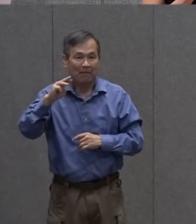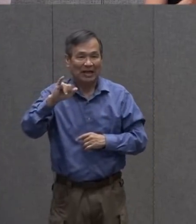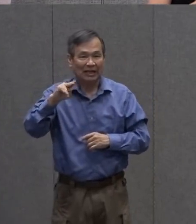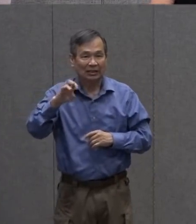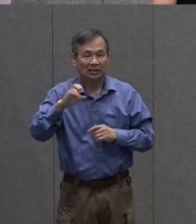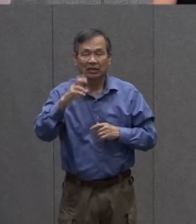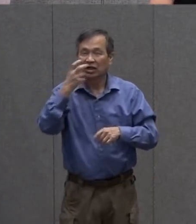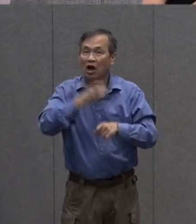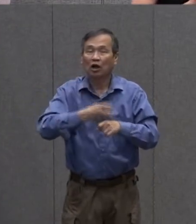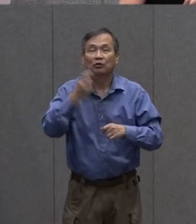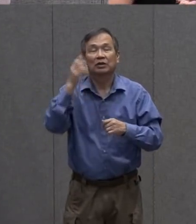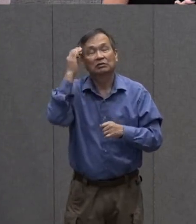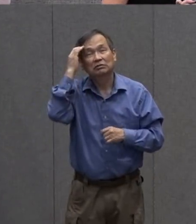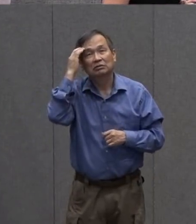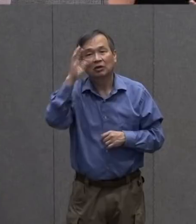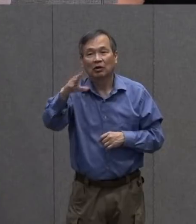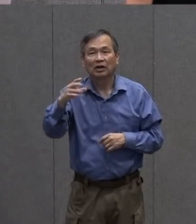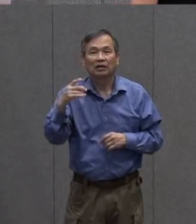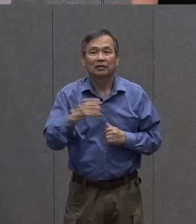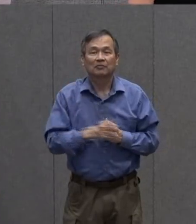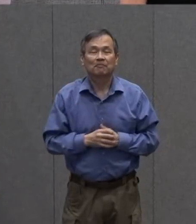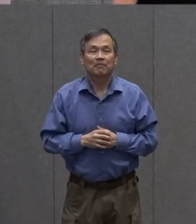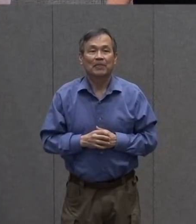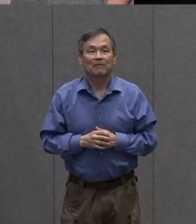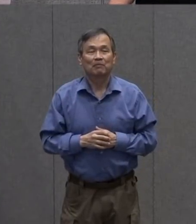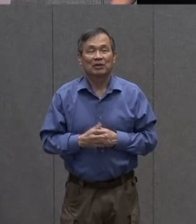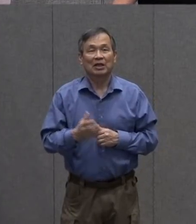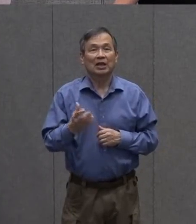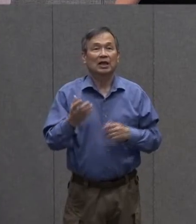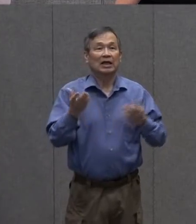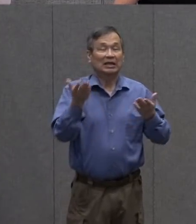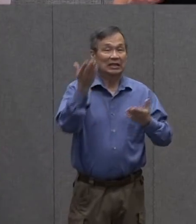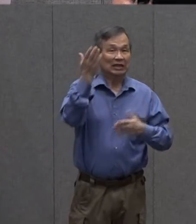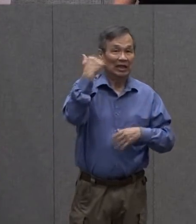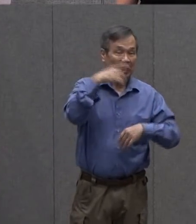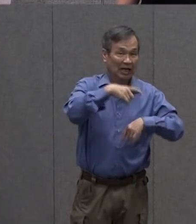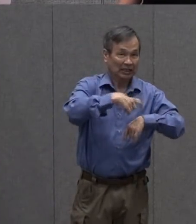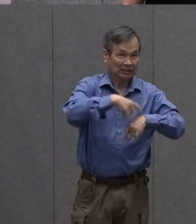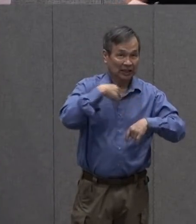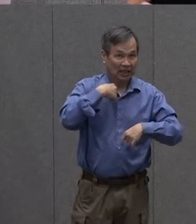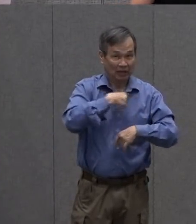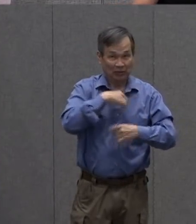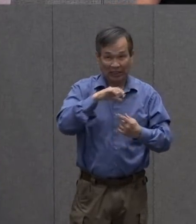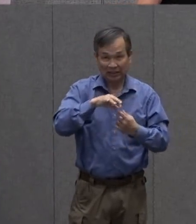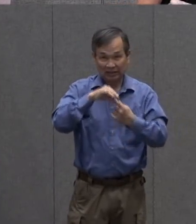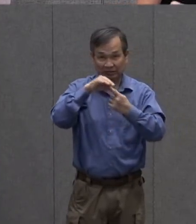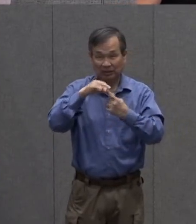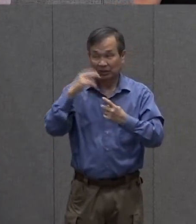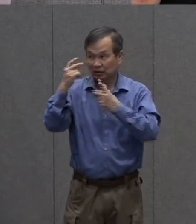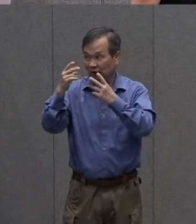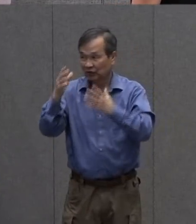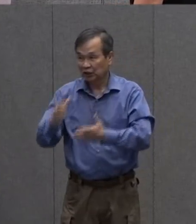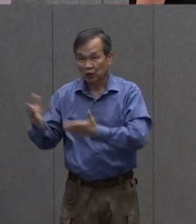Oh, I have an idea. In the last episode, we had a special guest that brought a lot of animals.